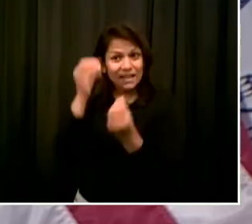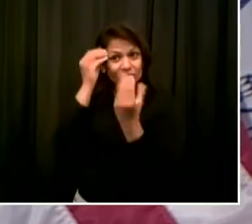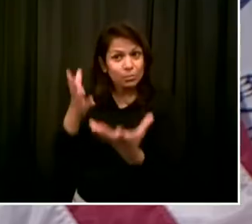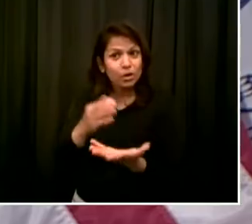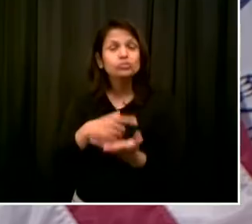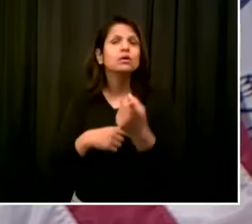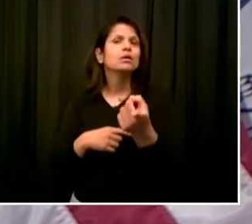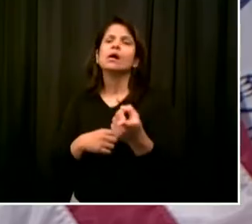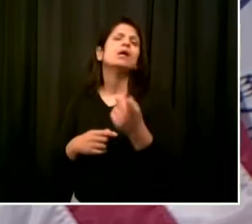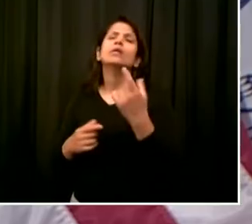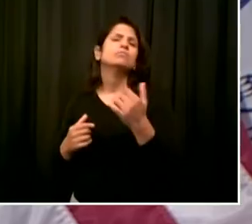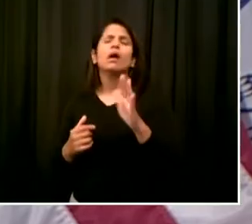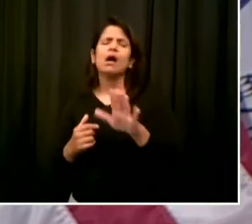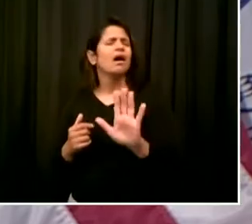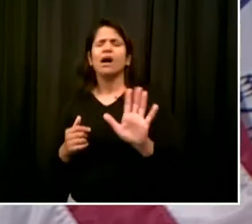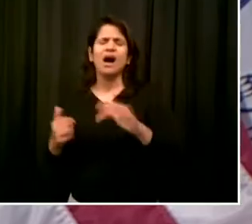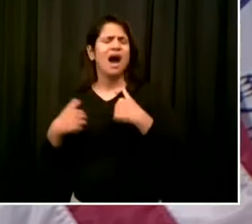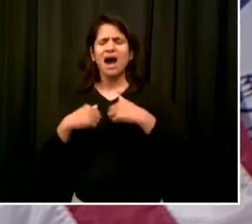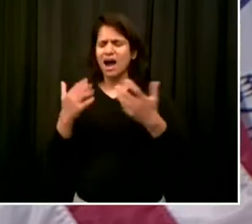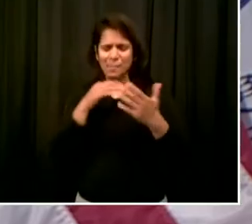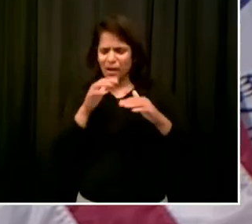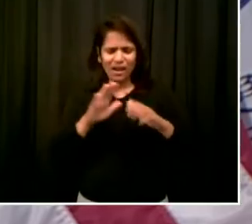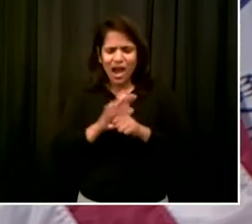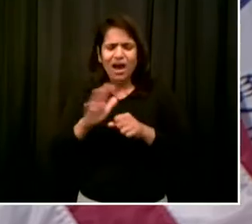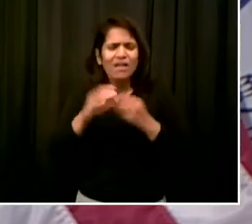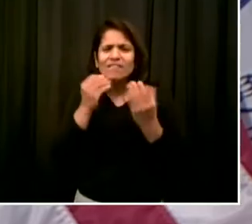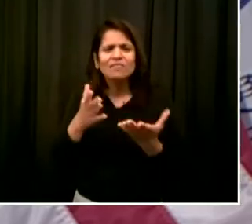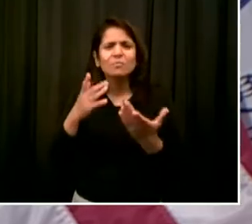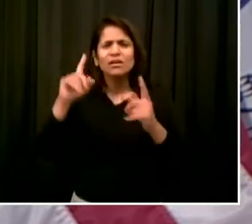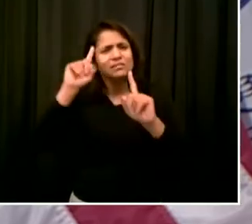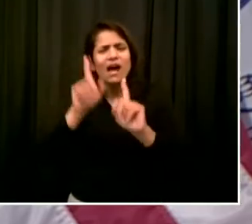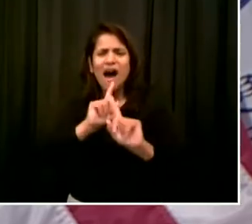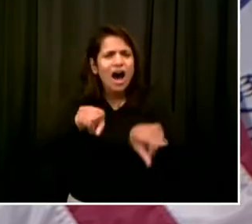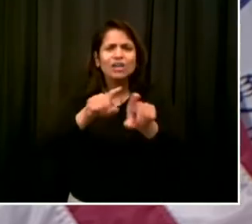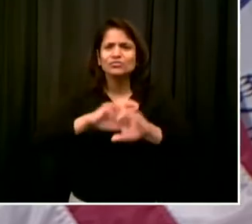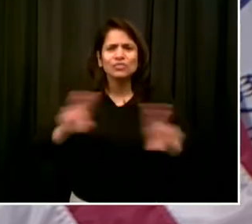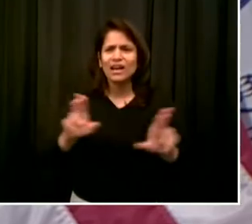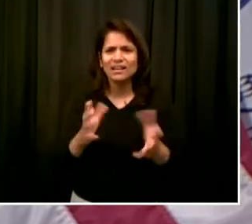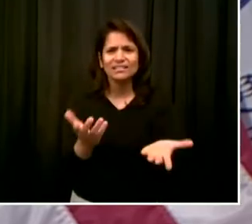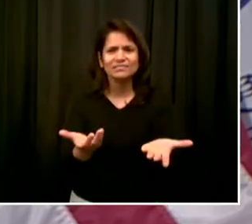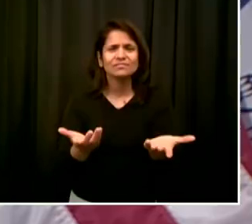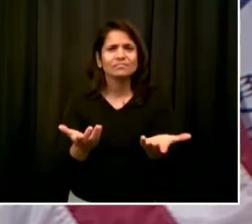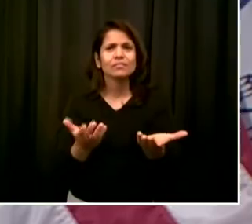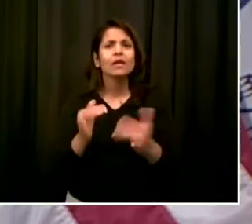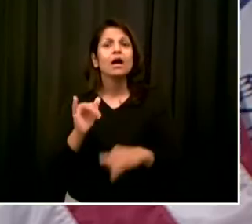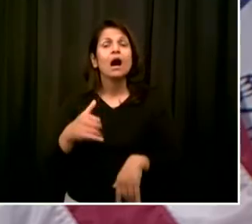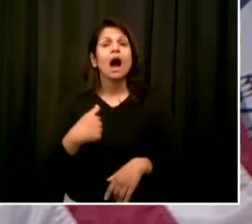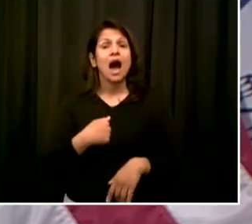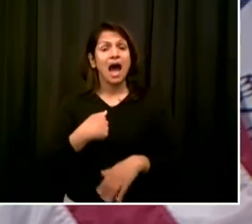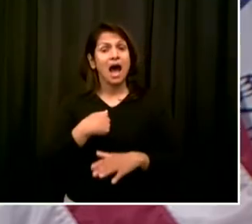RESOLVE IT BY TOMORROW.